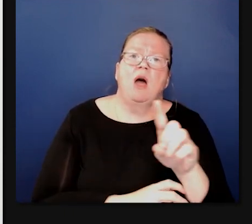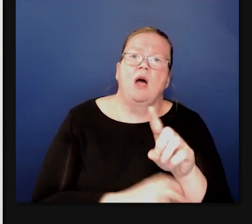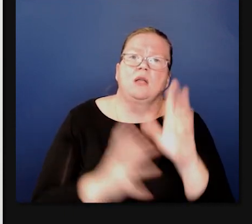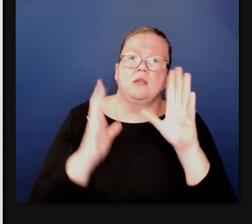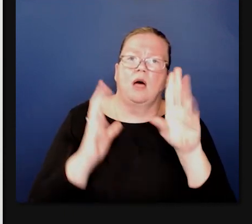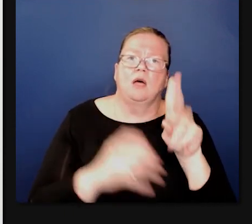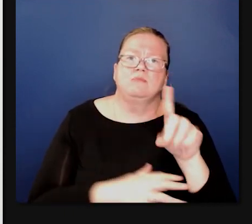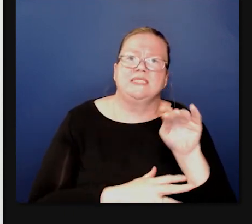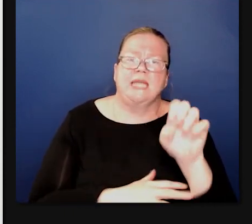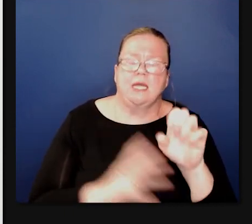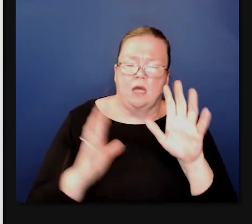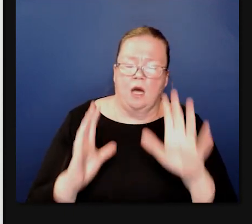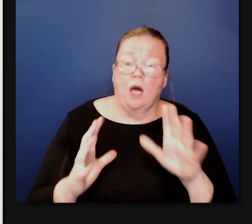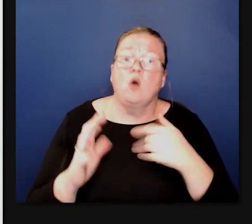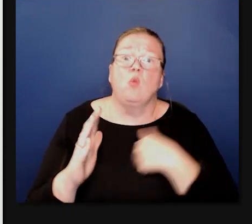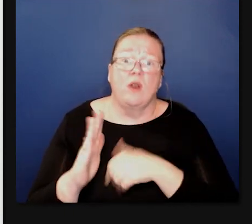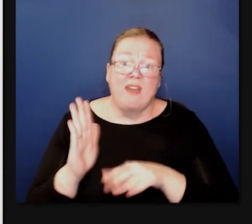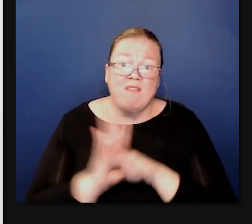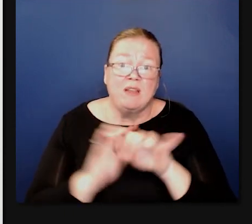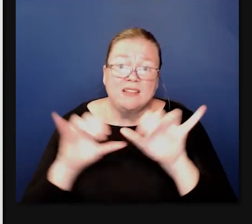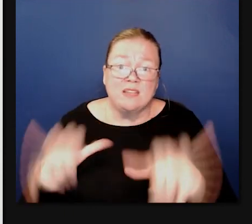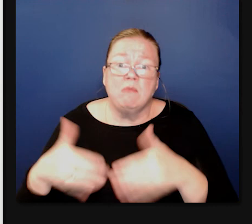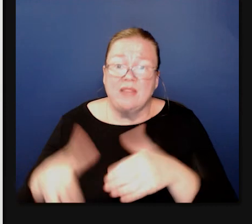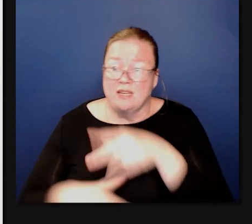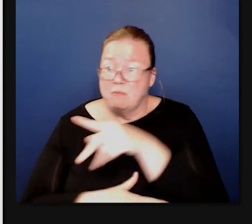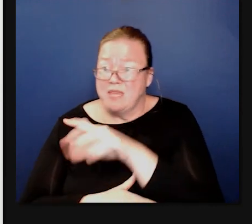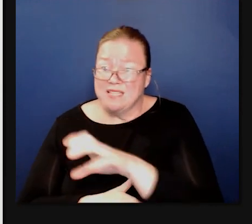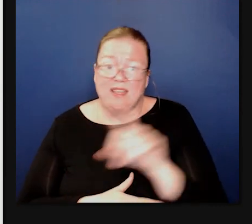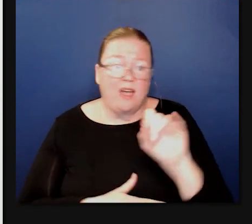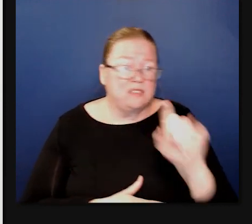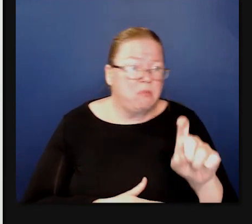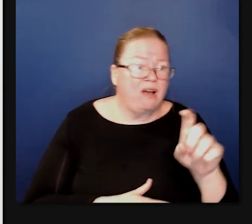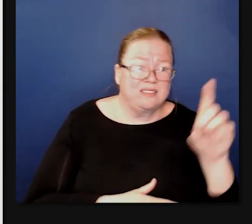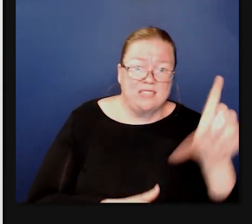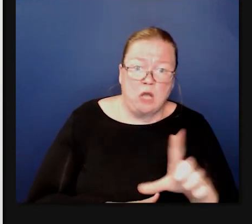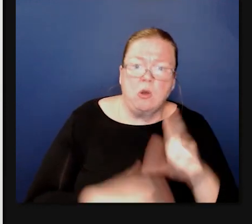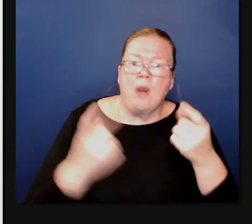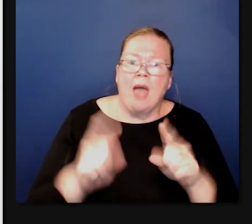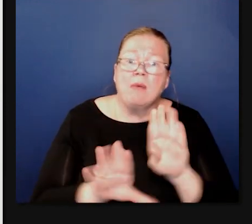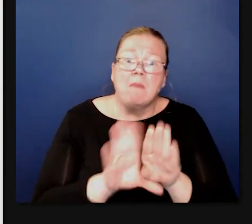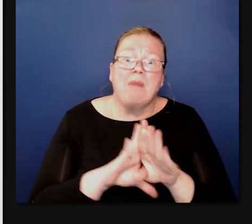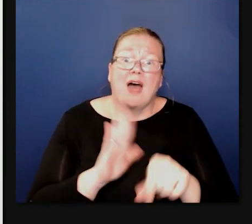So we're looking towards building a system that allows PC and Xbox downloads to be happening in the background.